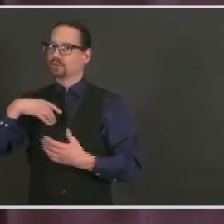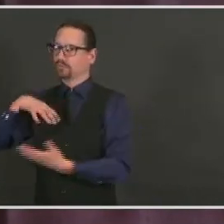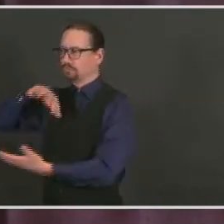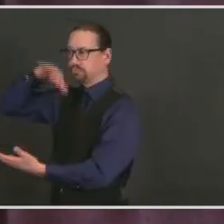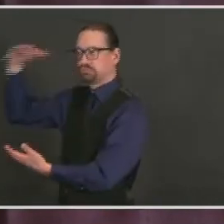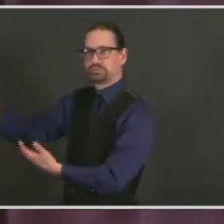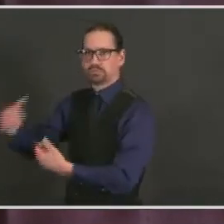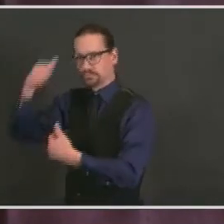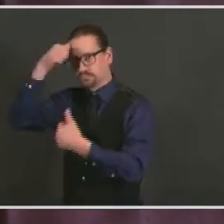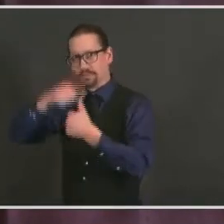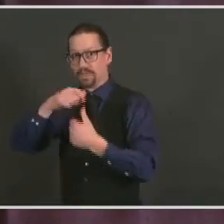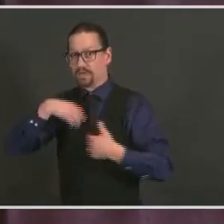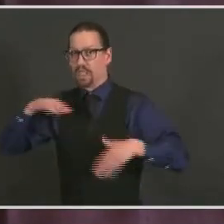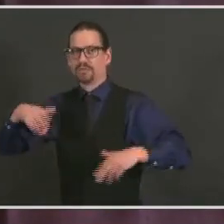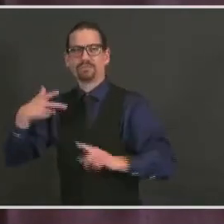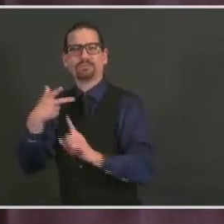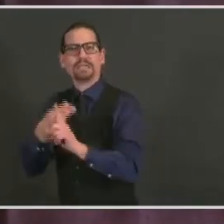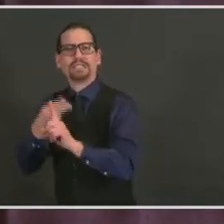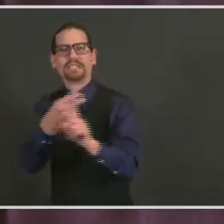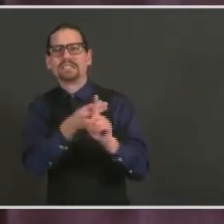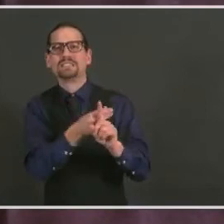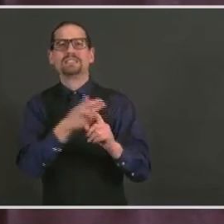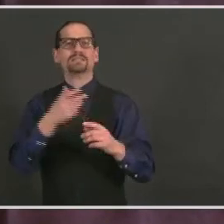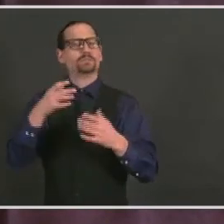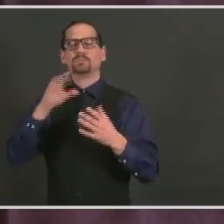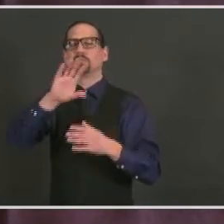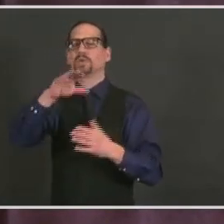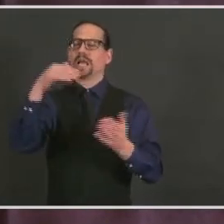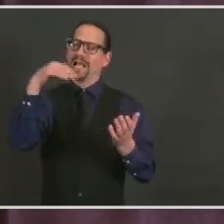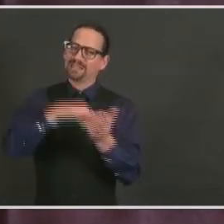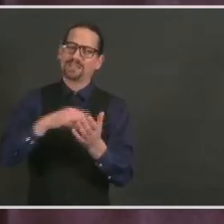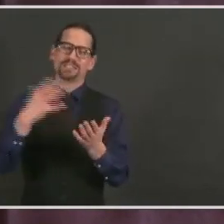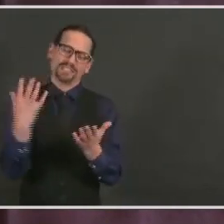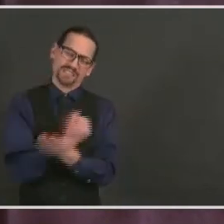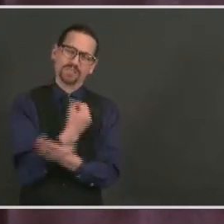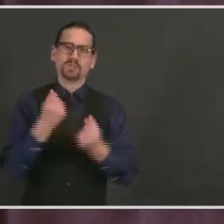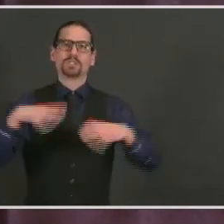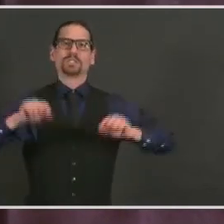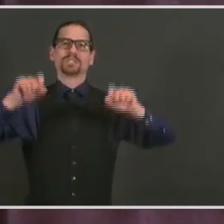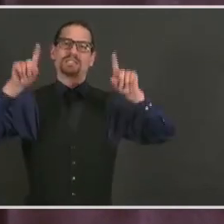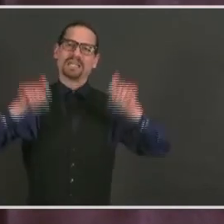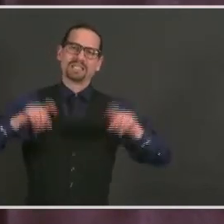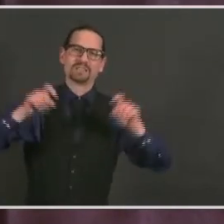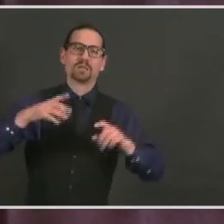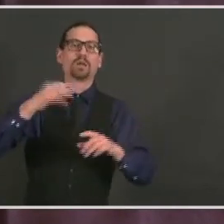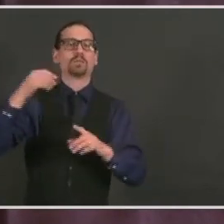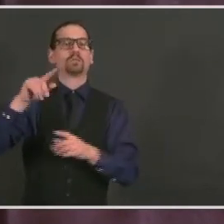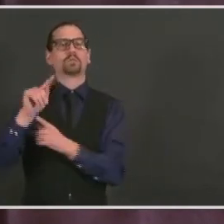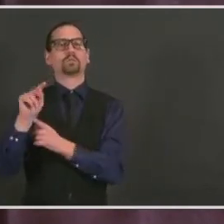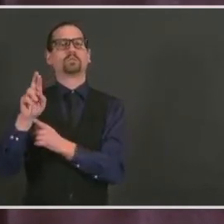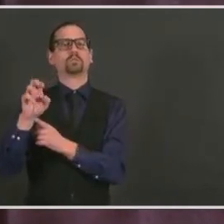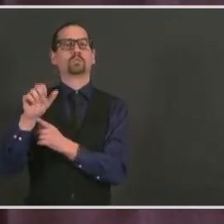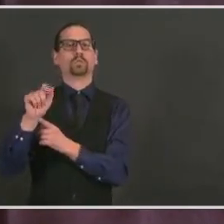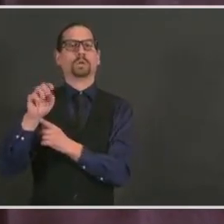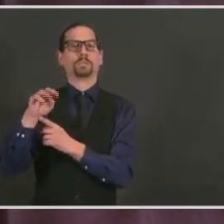VACCINATED. BUT UNTIL WE HAVE ENOUGH VACCINE FOR EVERYONE. WE NEED PEOPLE TO BE TAKING ADVANTAGE OF THE TESTING AND